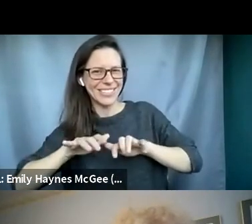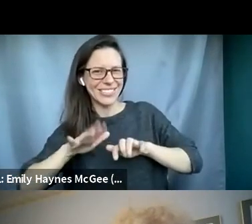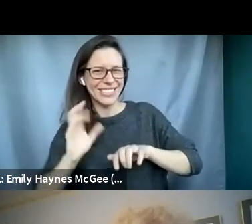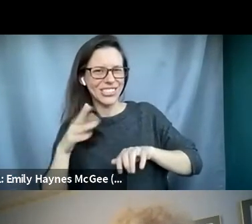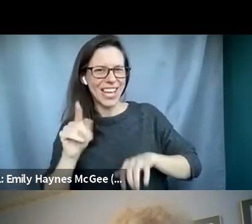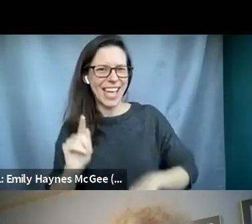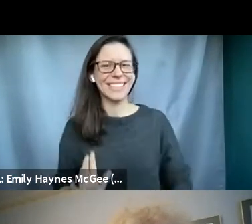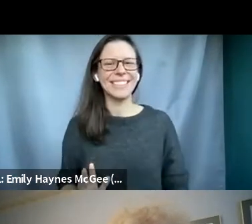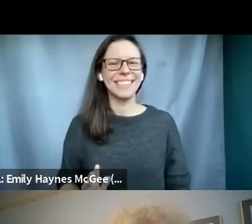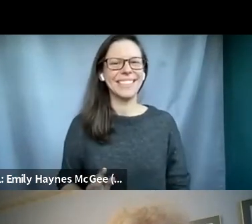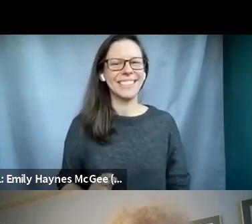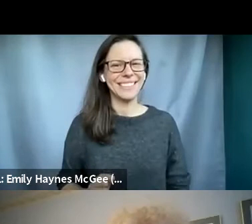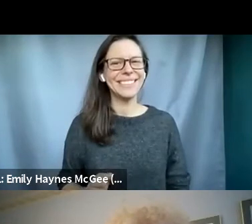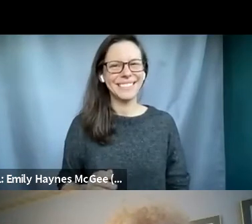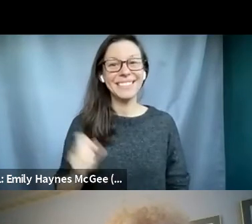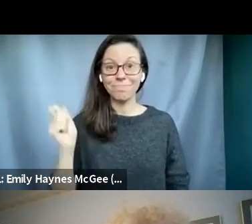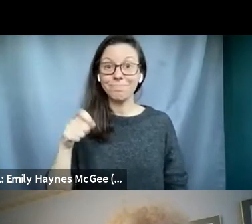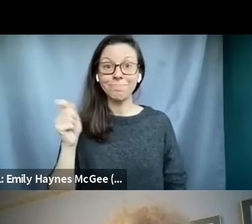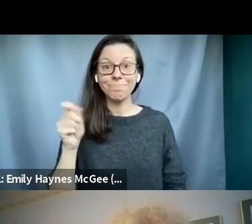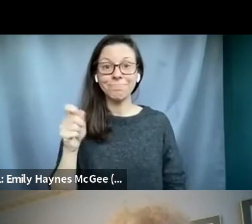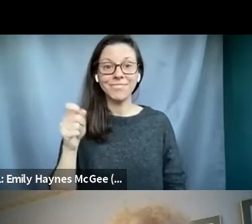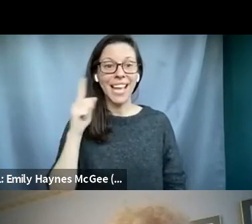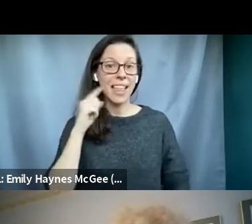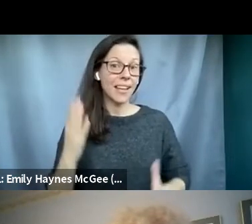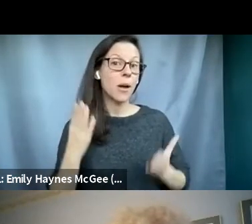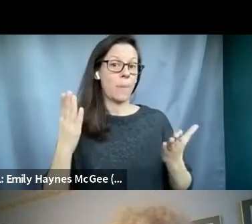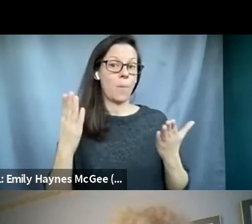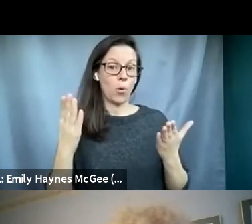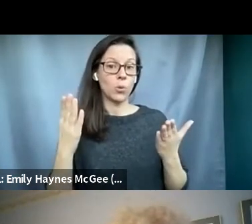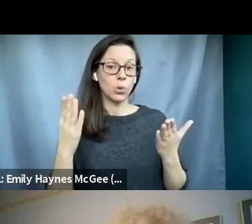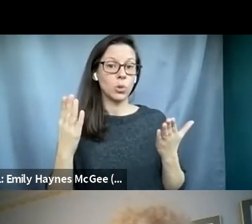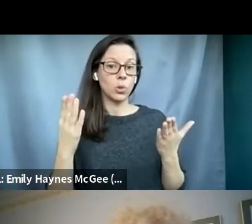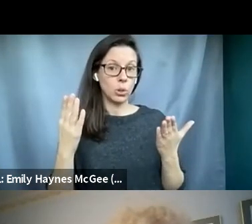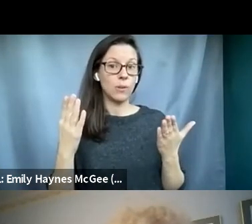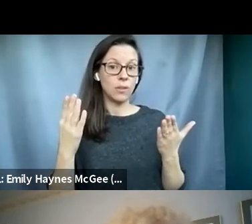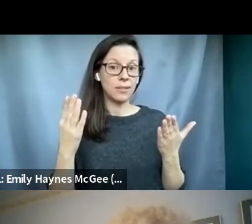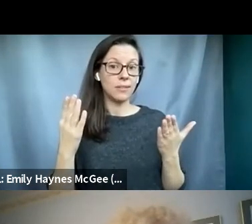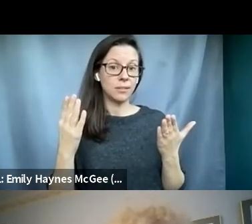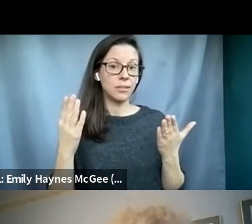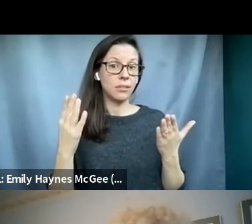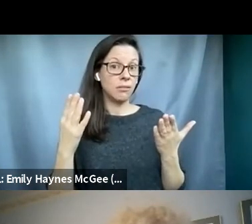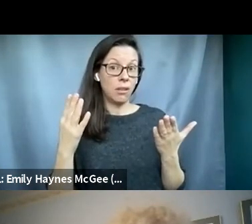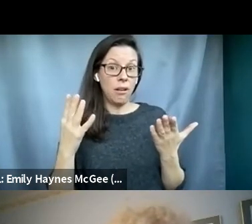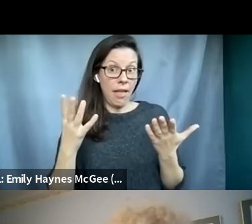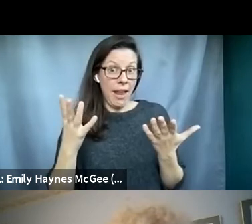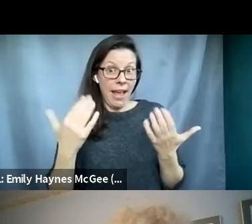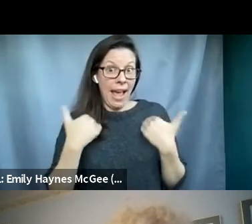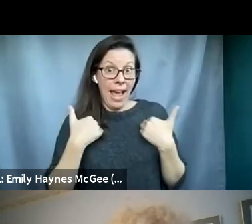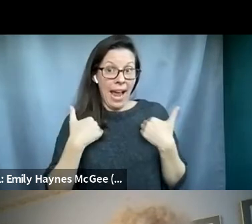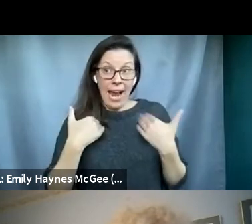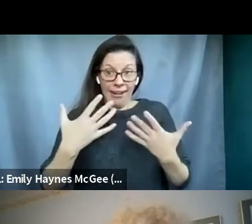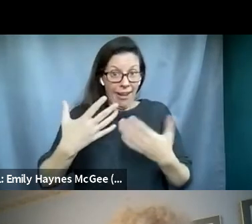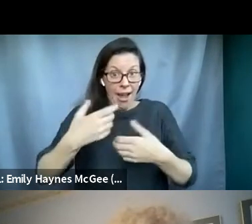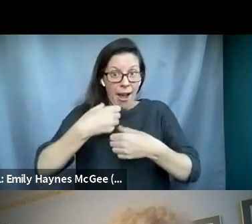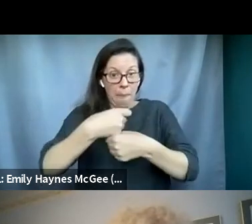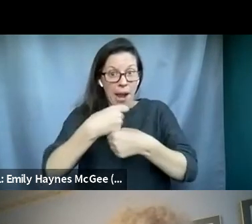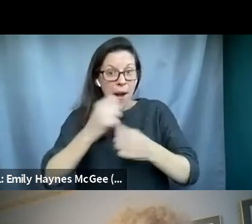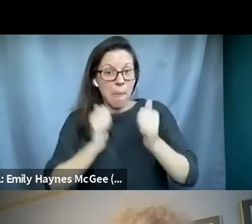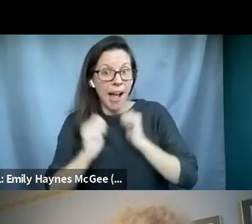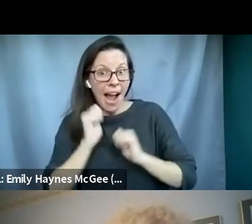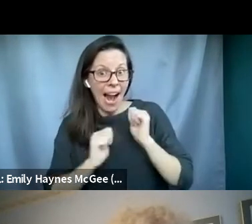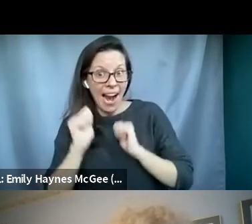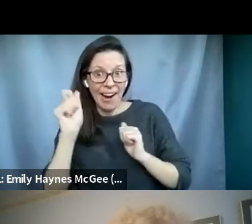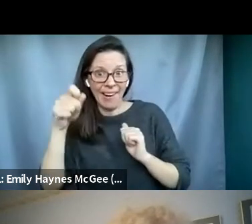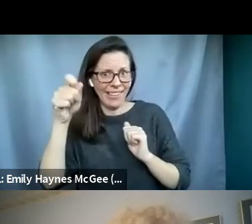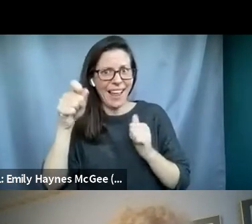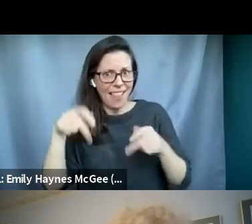So I'm going to say yes, a proposal that culminated in the production of a play is allowable,